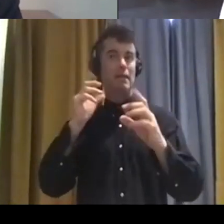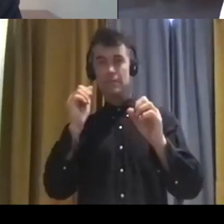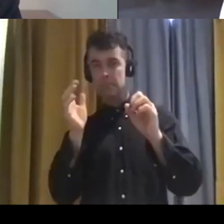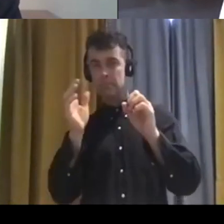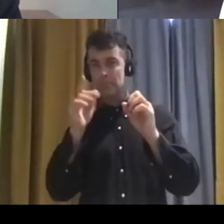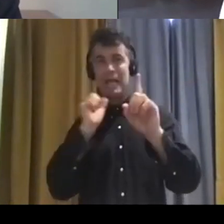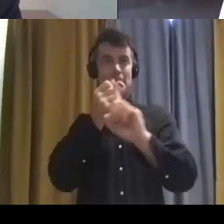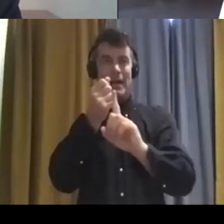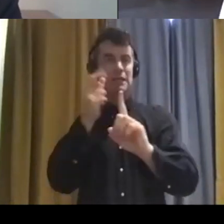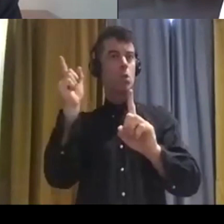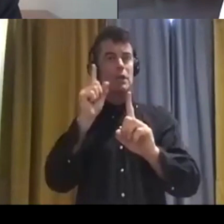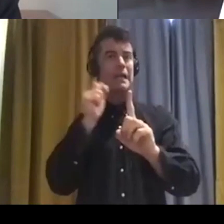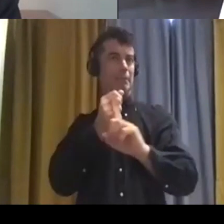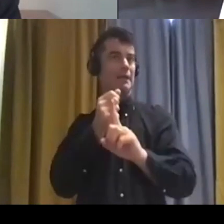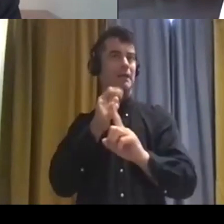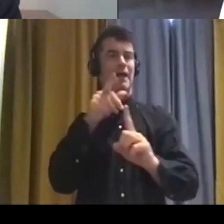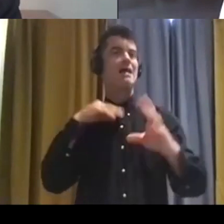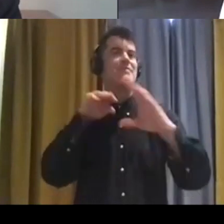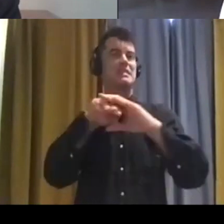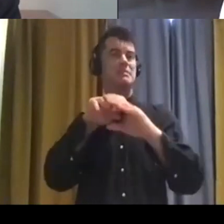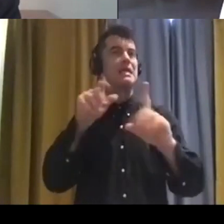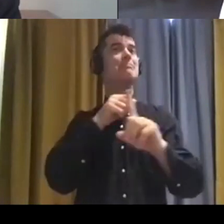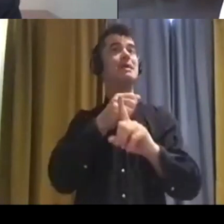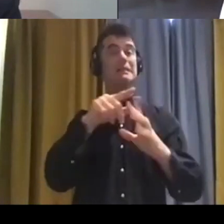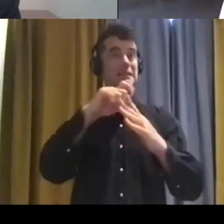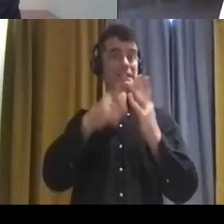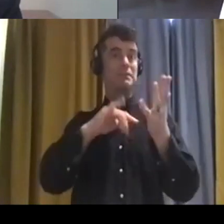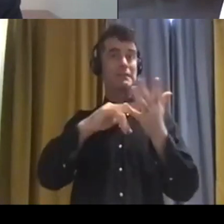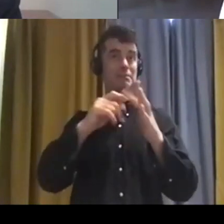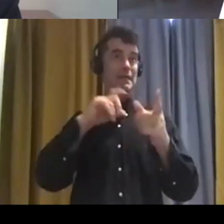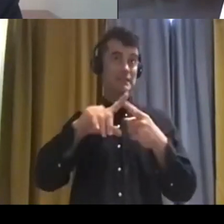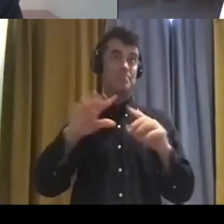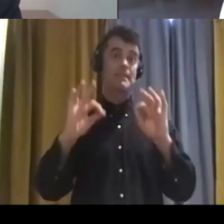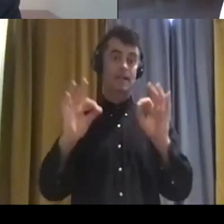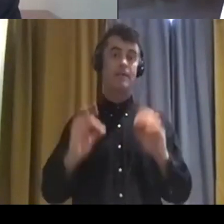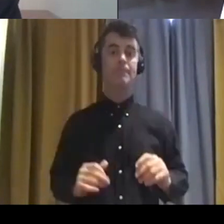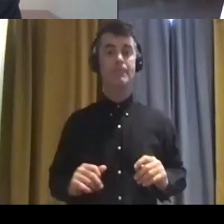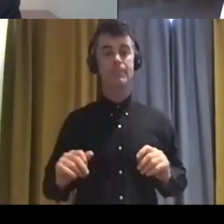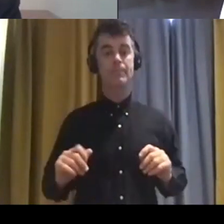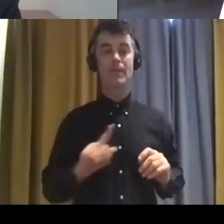opportunities in the impact space, in the disability space particularly, that we think